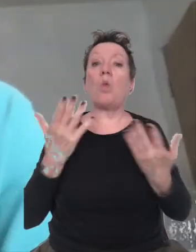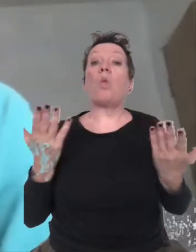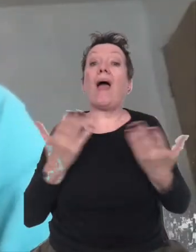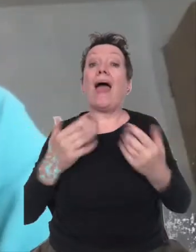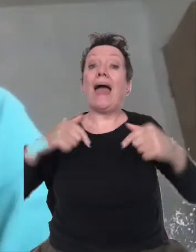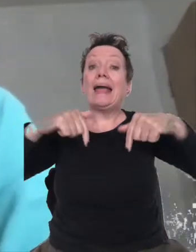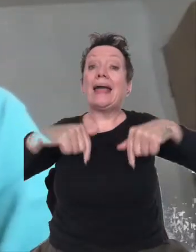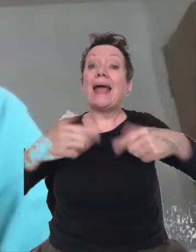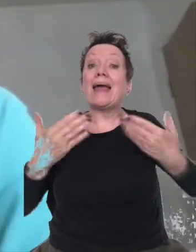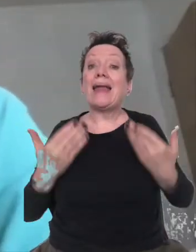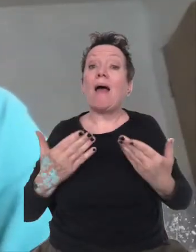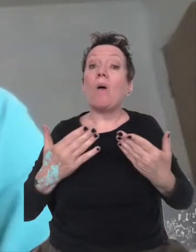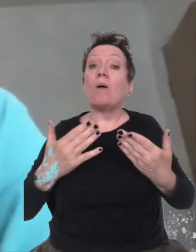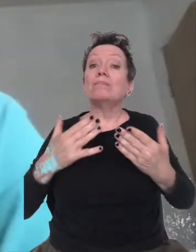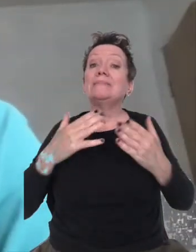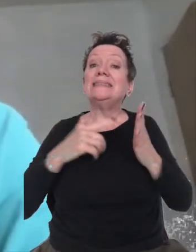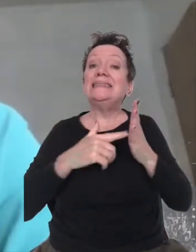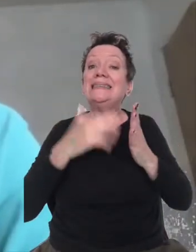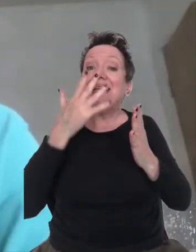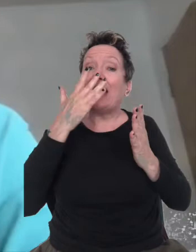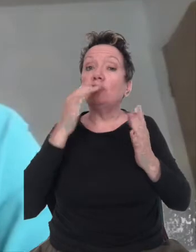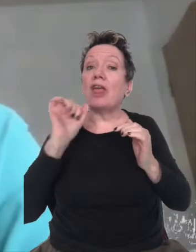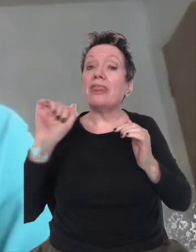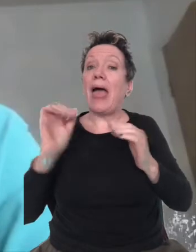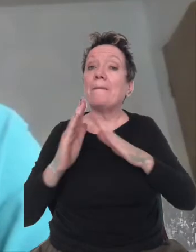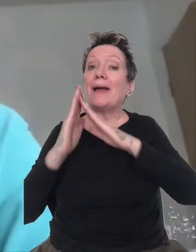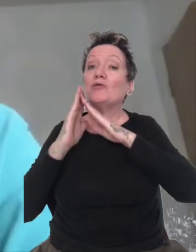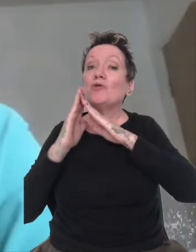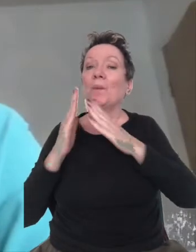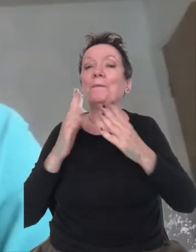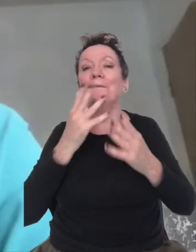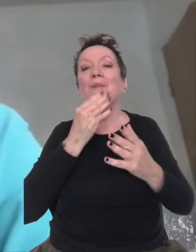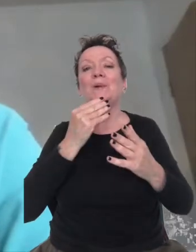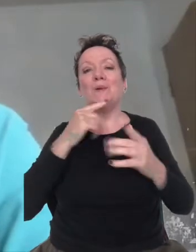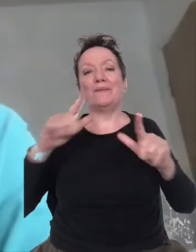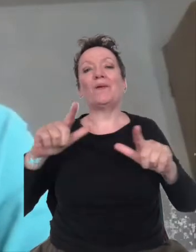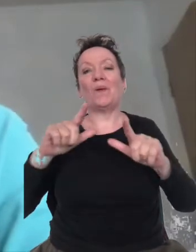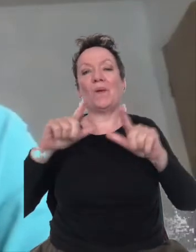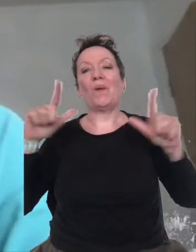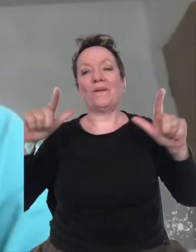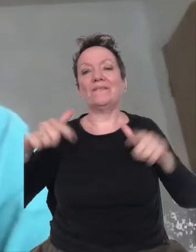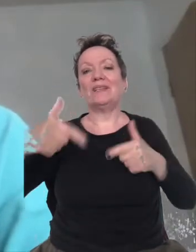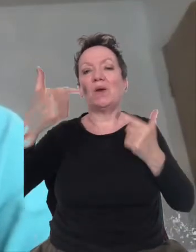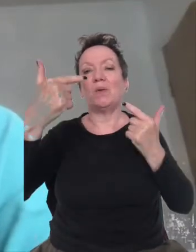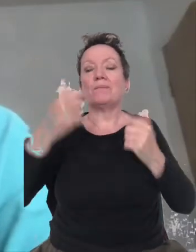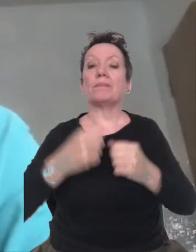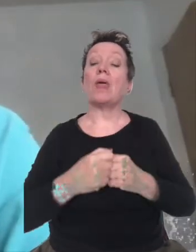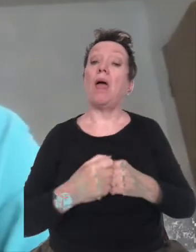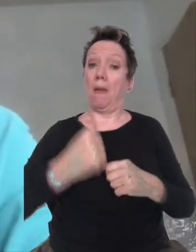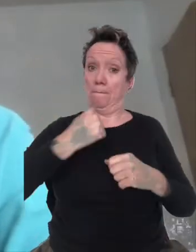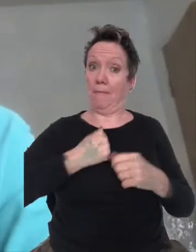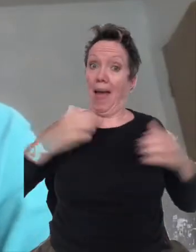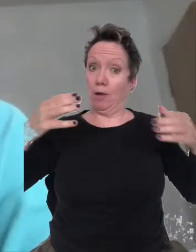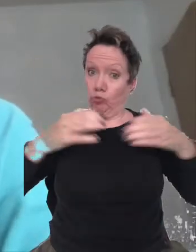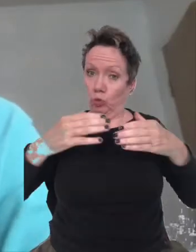Um, I chaired the, um, I chaired the room, which was called who's in the room.